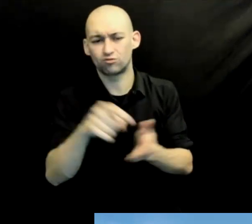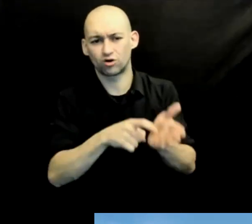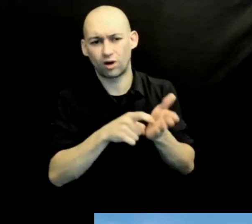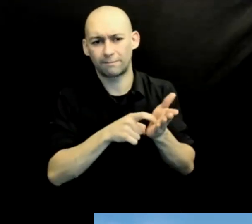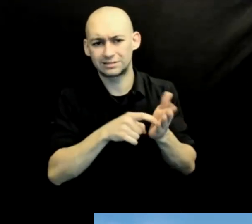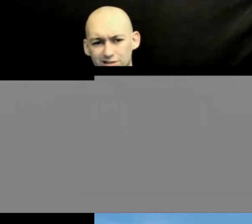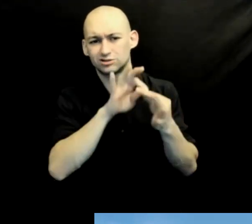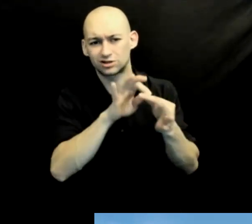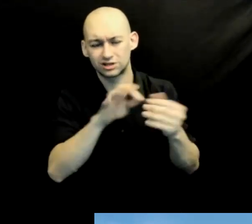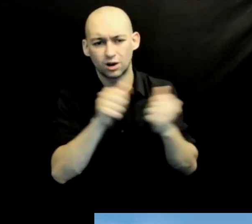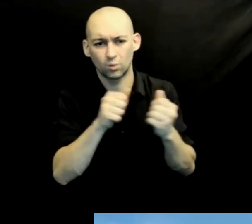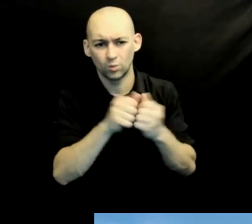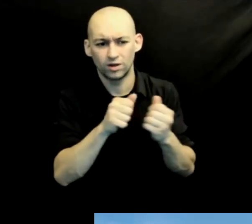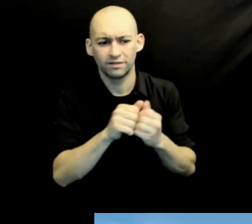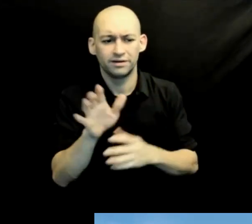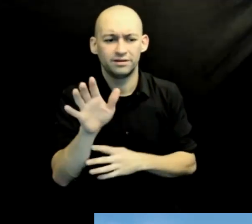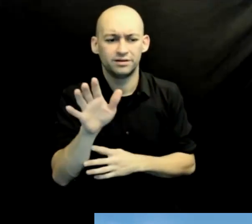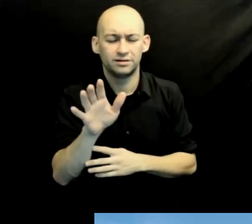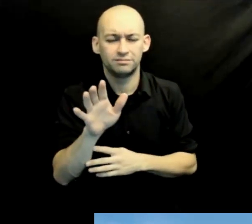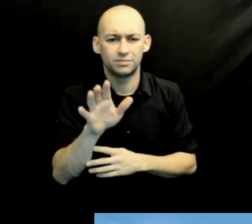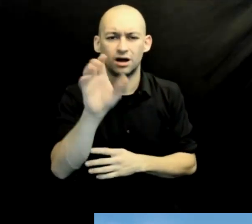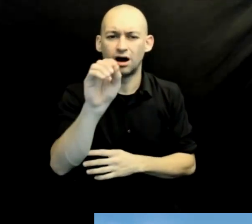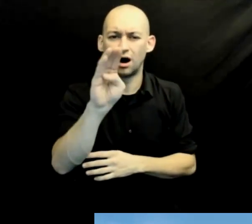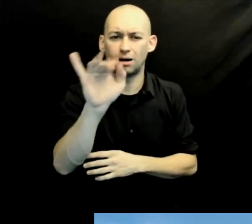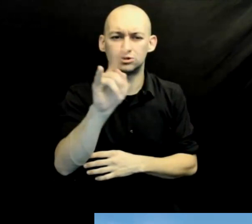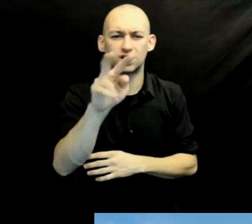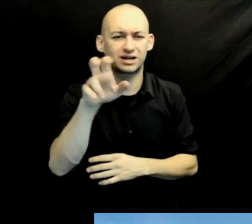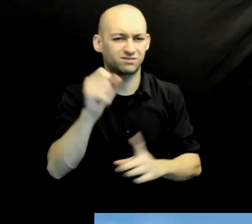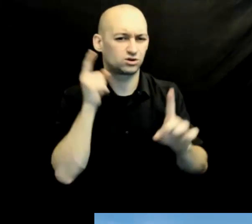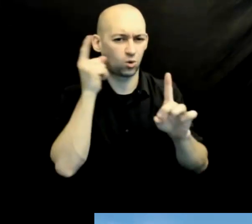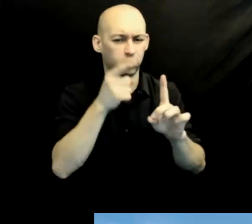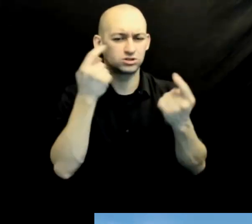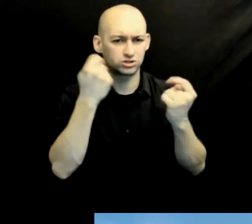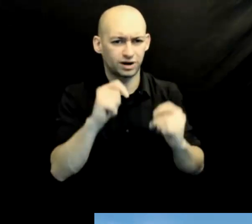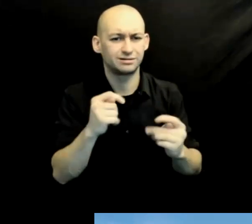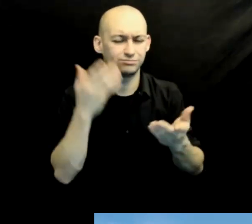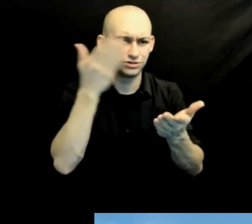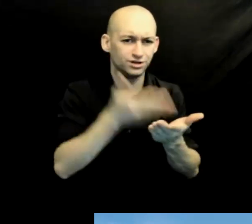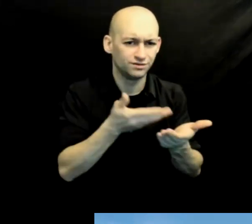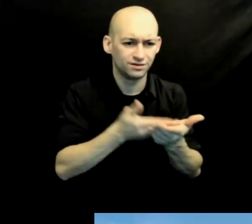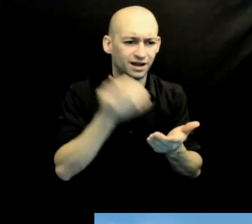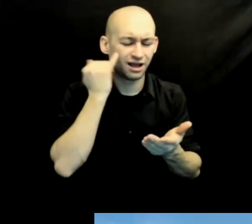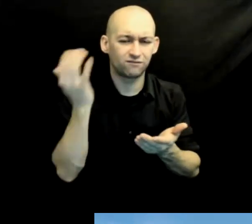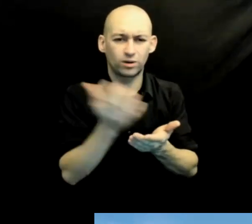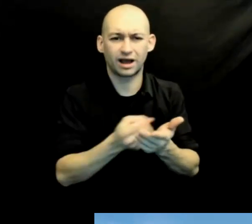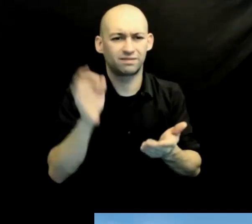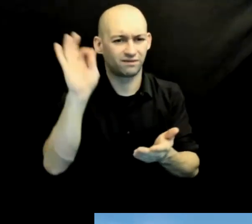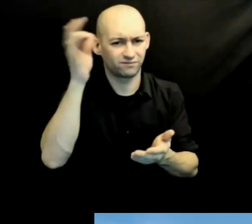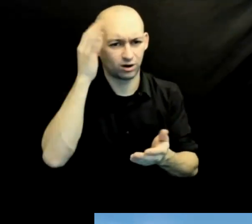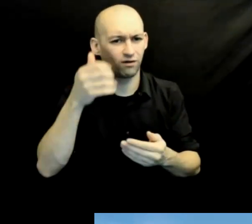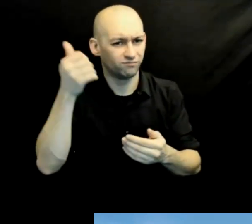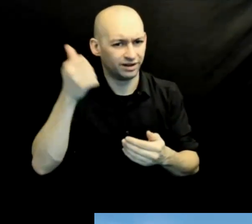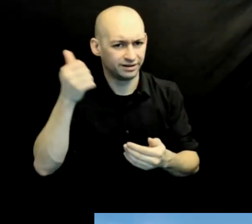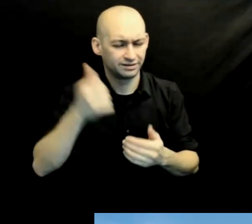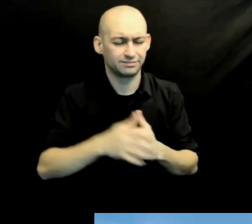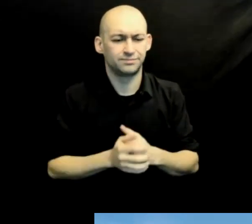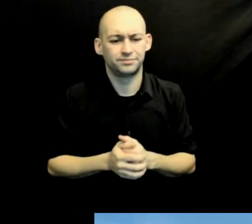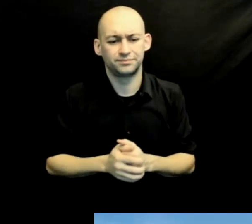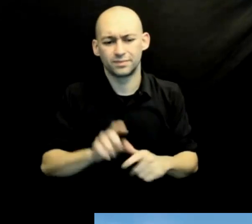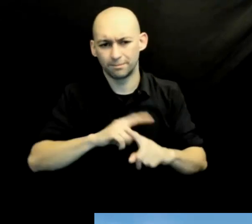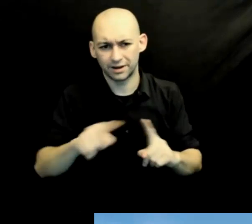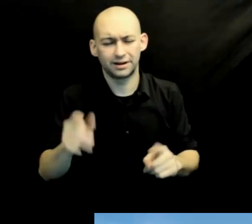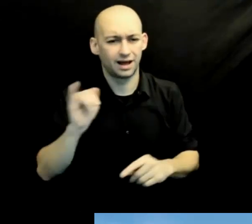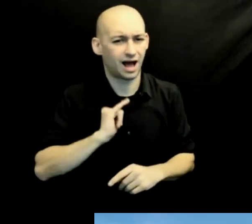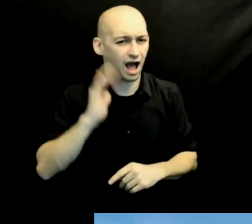you know the objectives that we have to achieve to receive the federal funding. But I would recommend